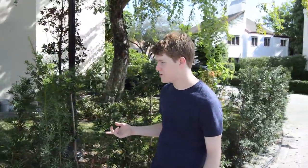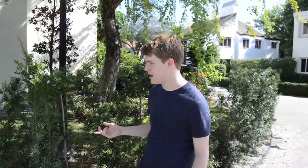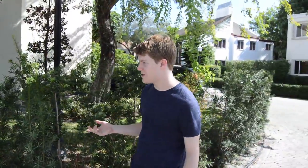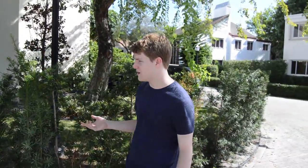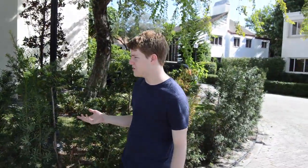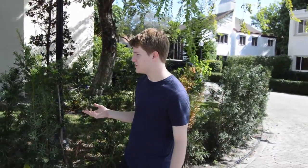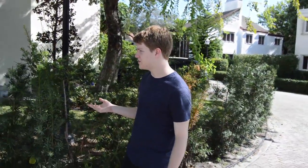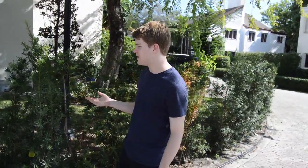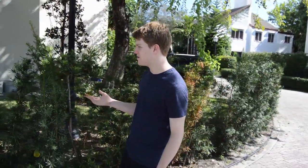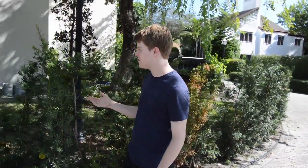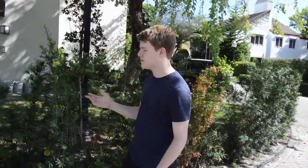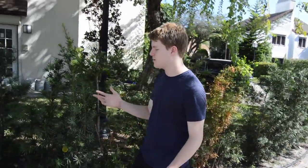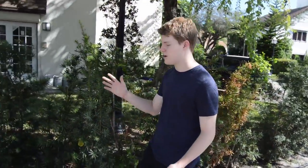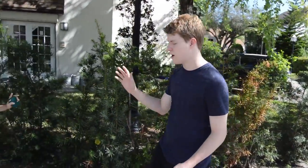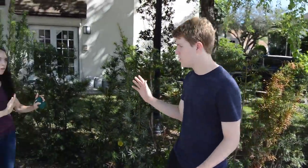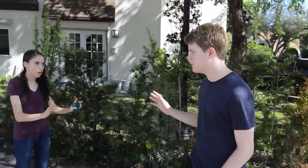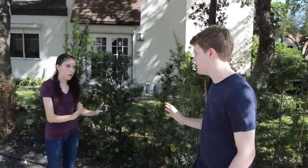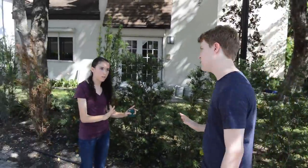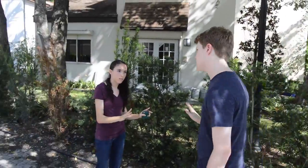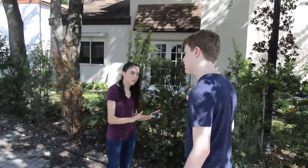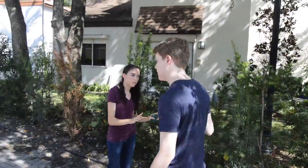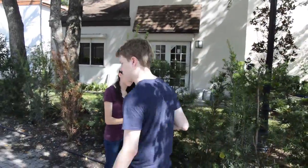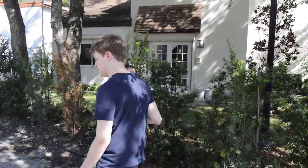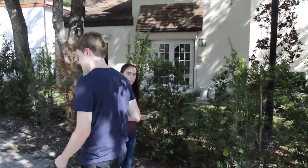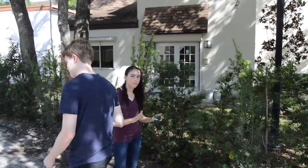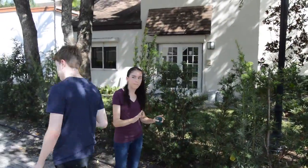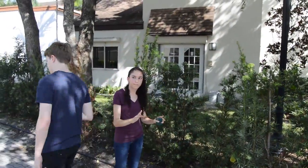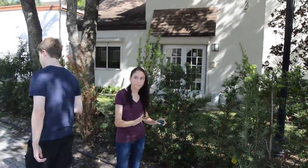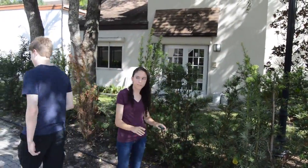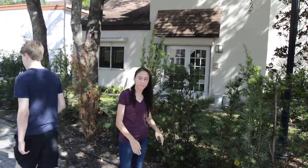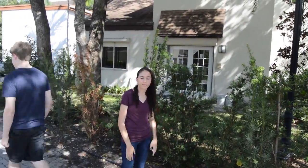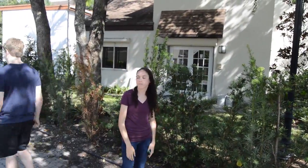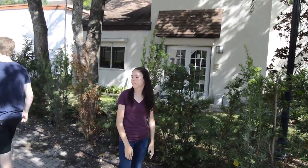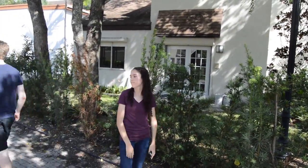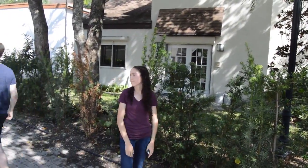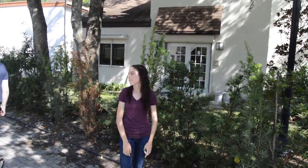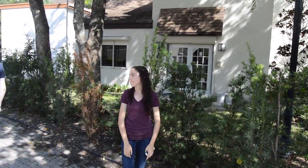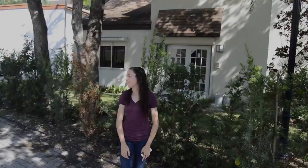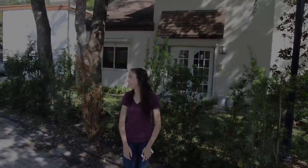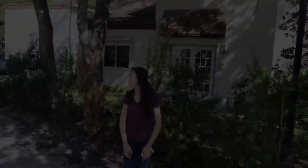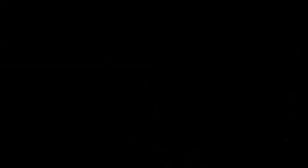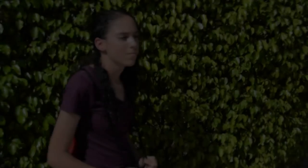You can't, understand, uh, eh I don't- I don't have time for this.